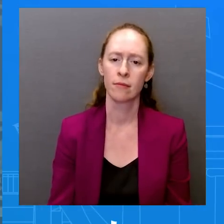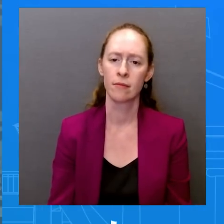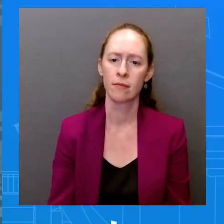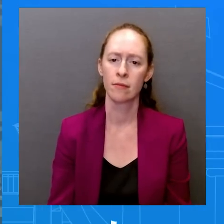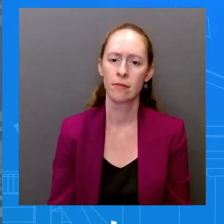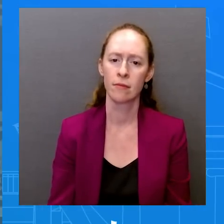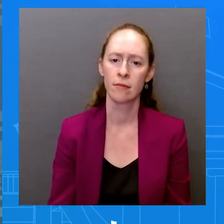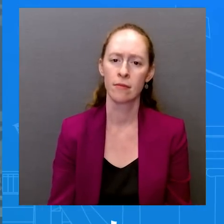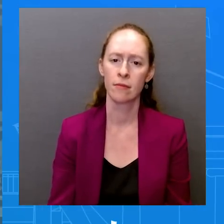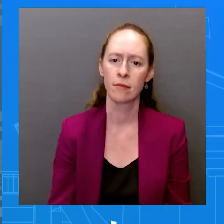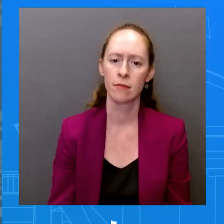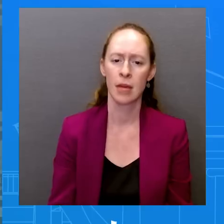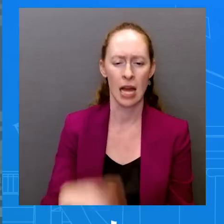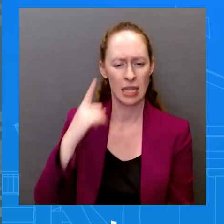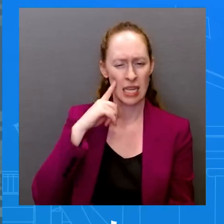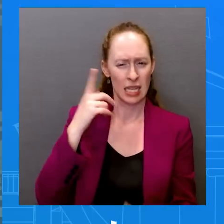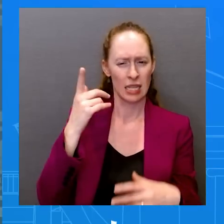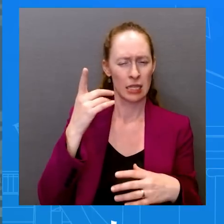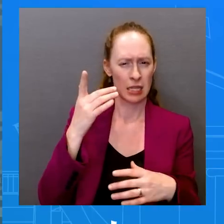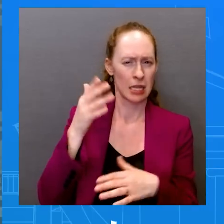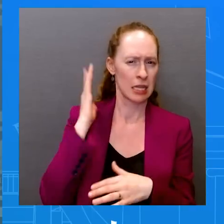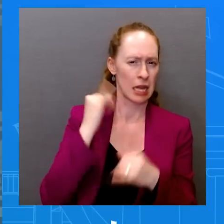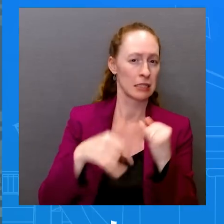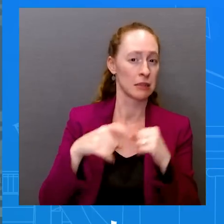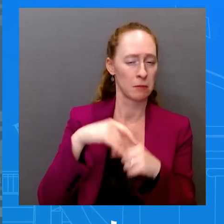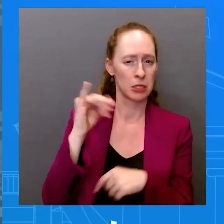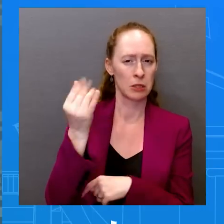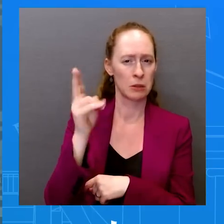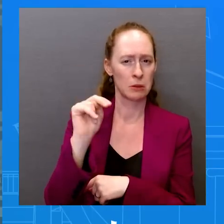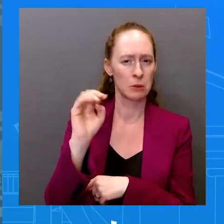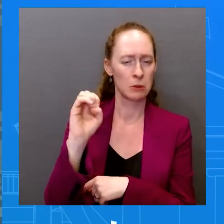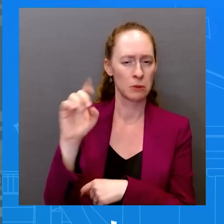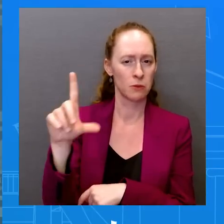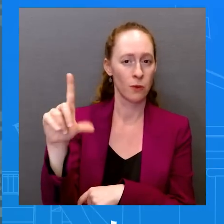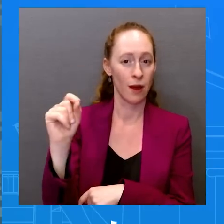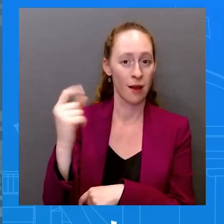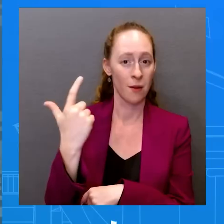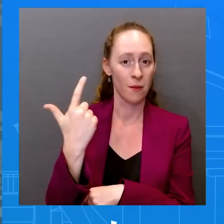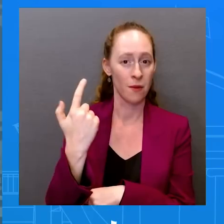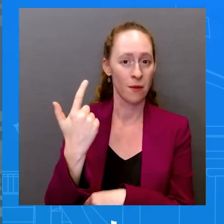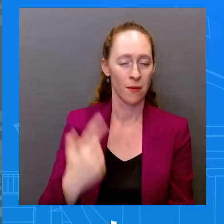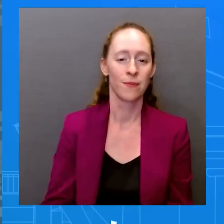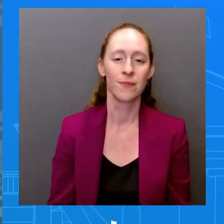as you just stated, when she welcomed the President and the First Lady to Windsor Castle.